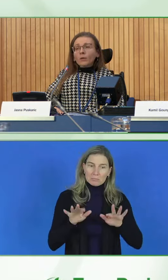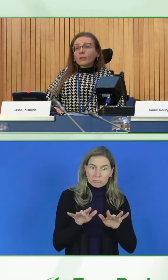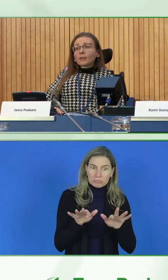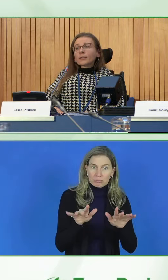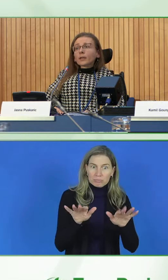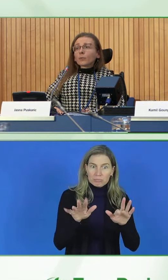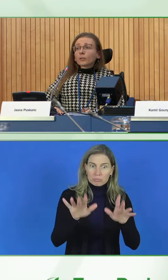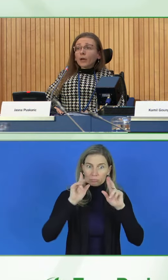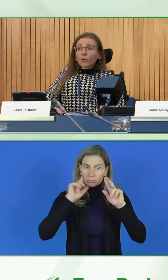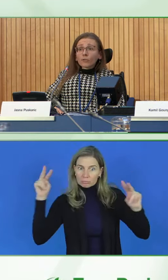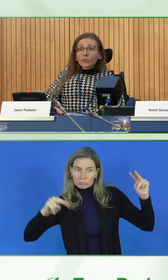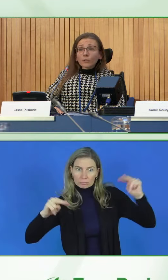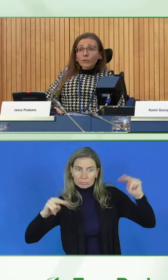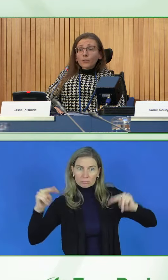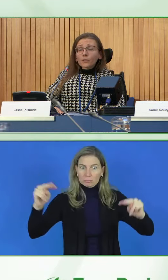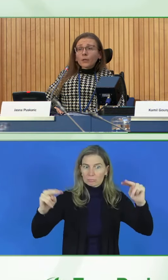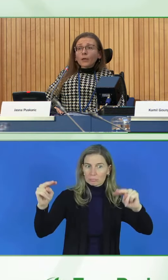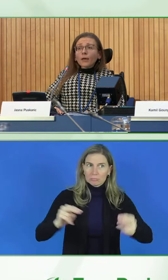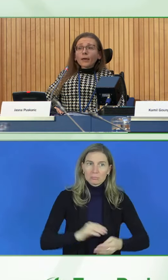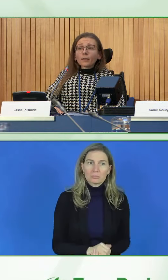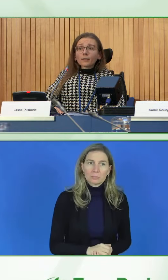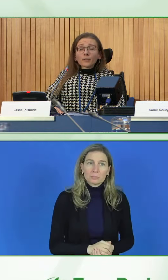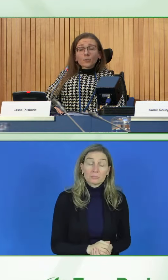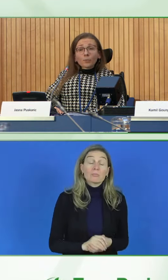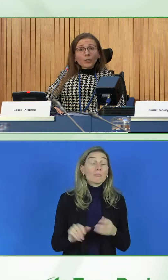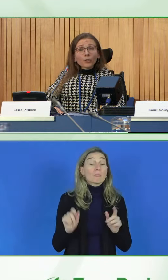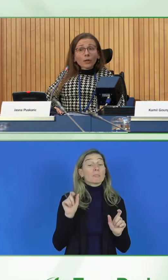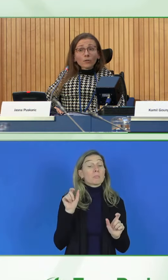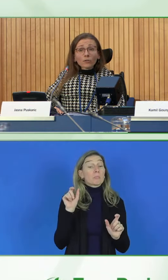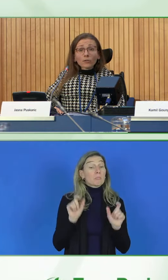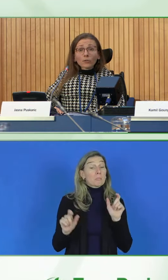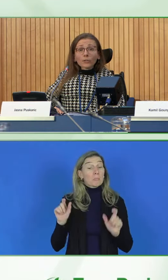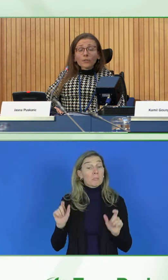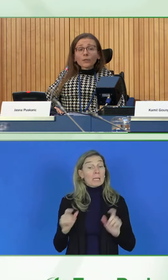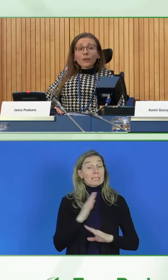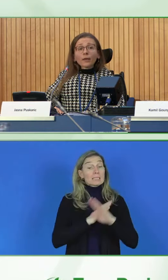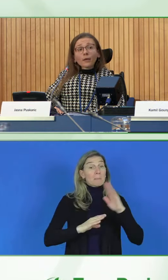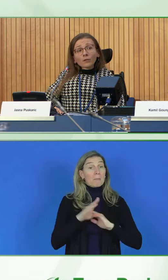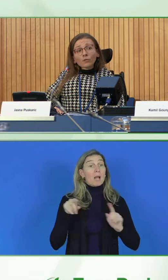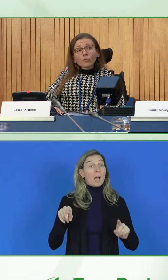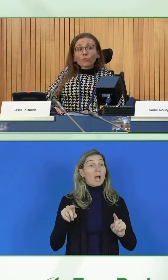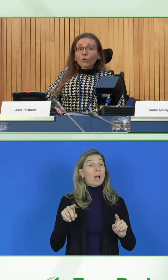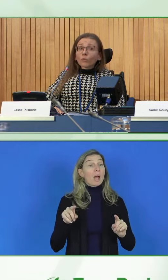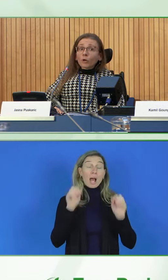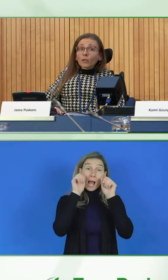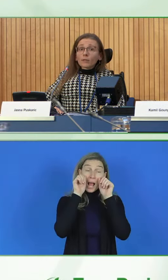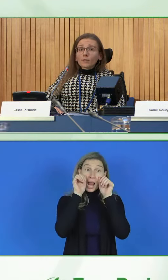Disabled councillors act as a peer counsellors and role models.